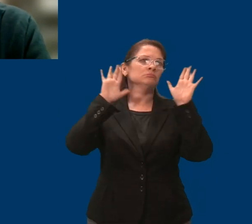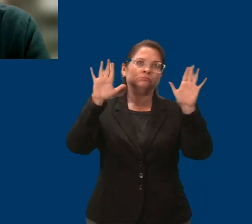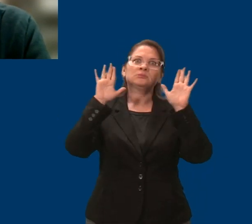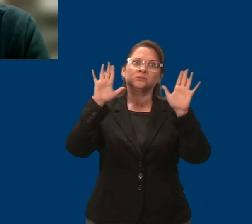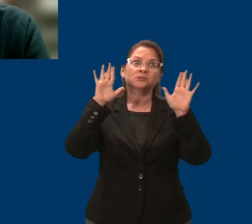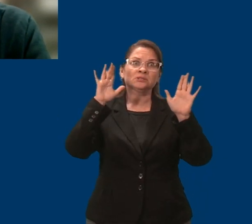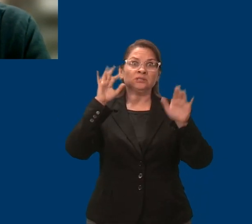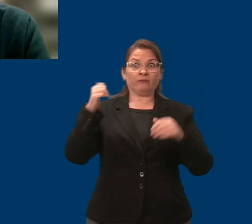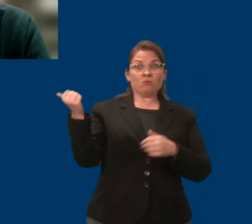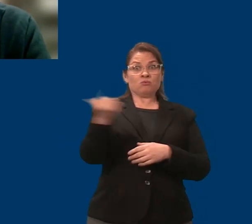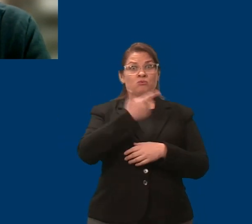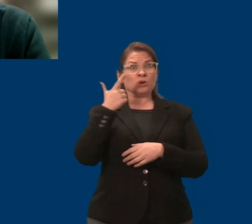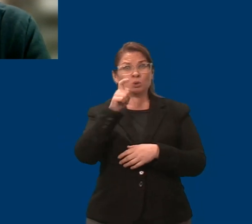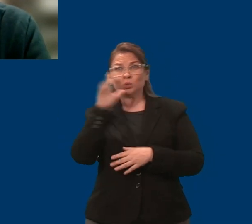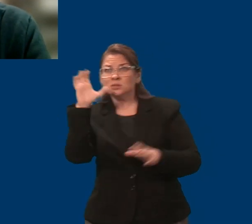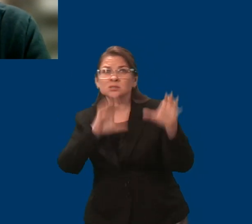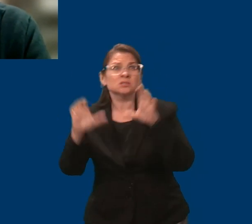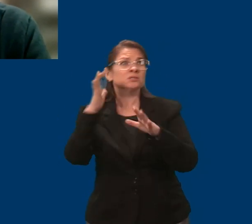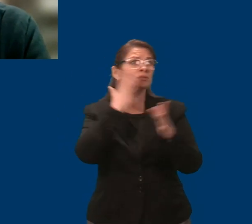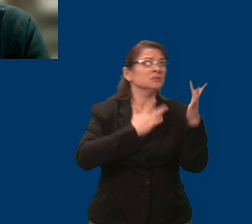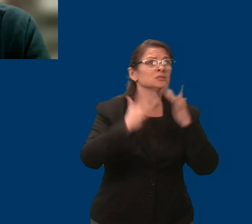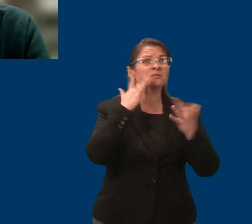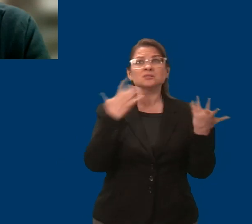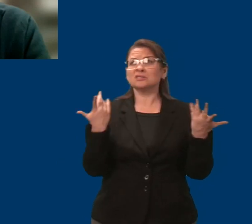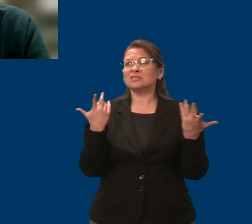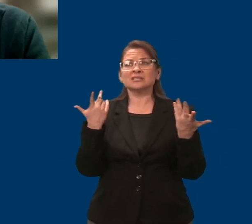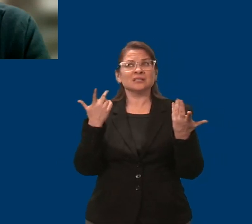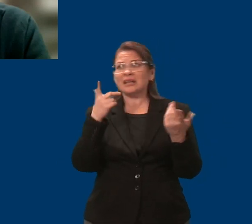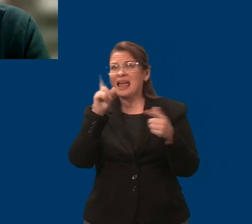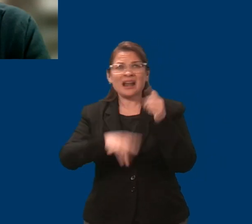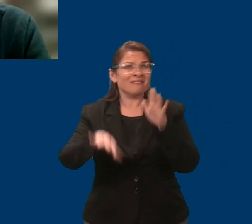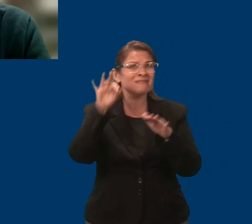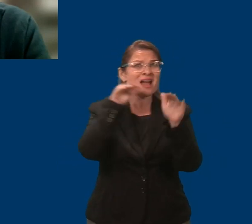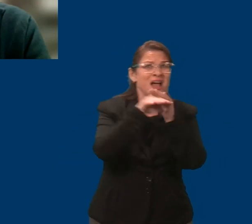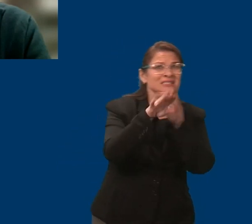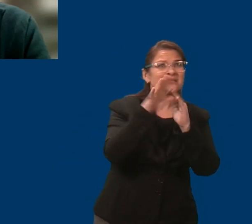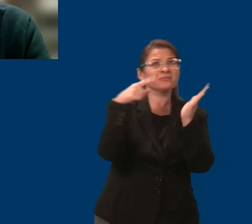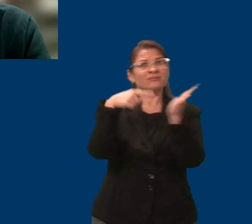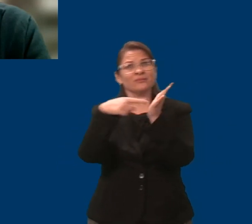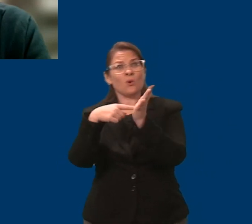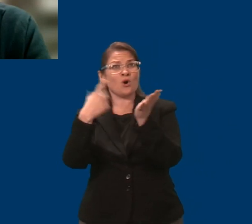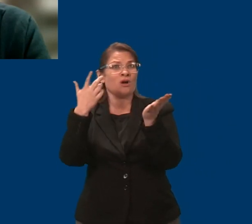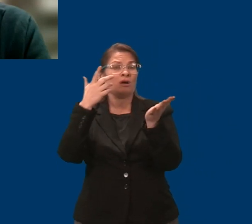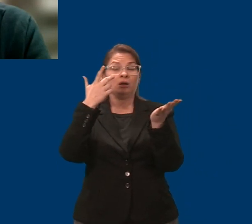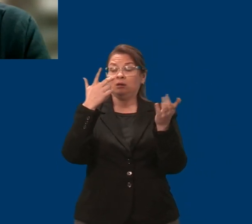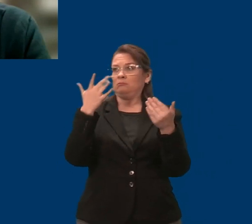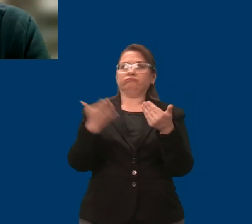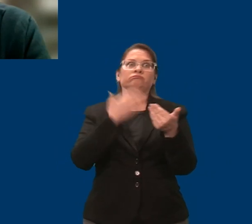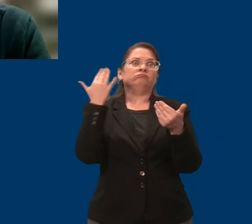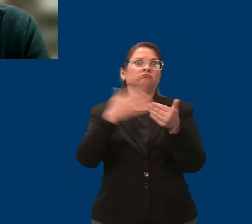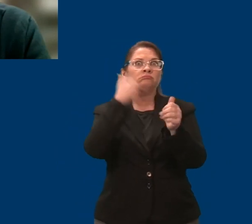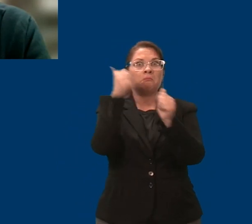apartments across Minnesota.